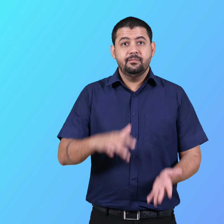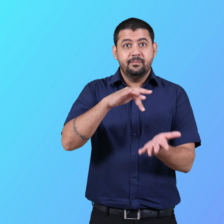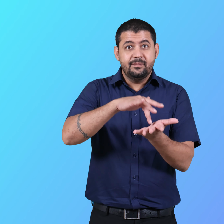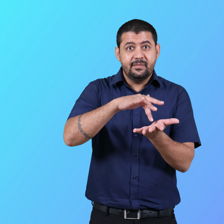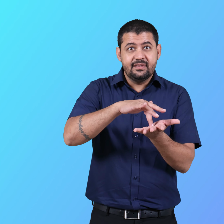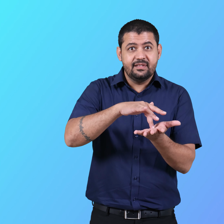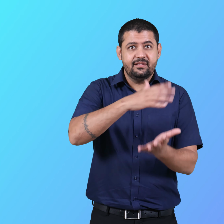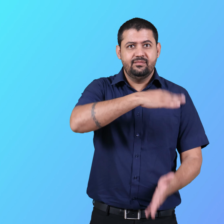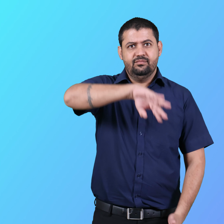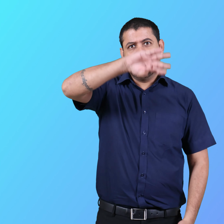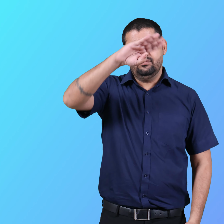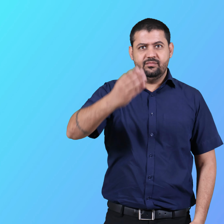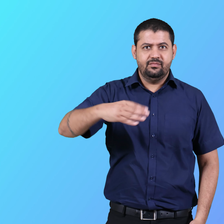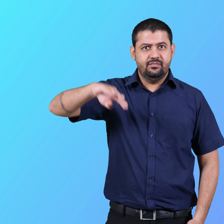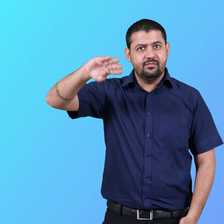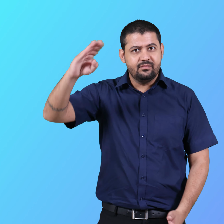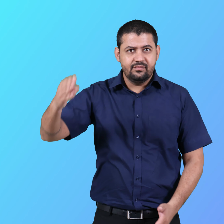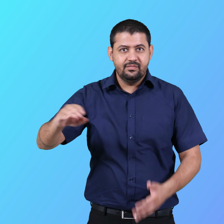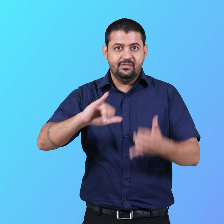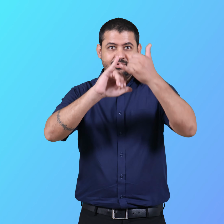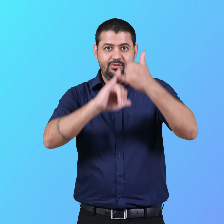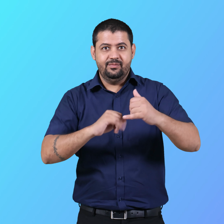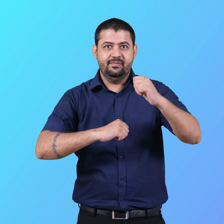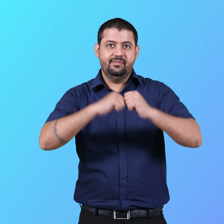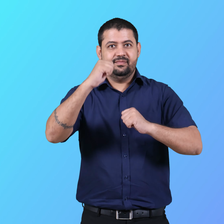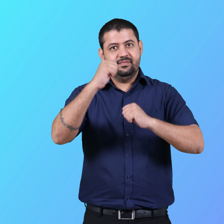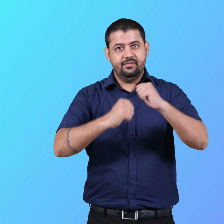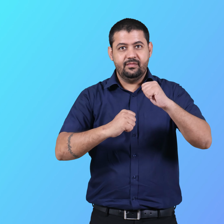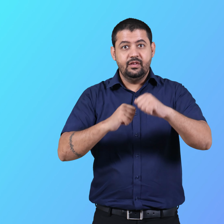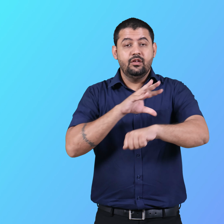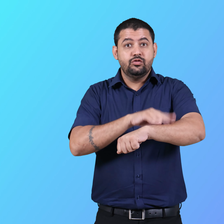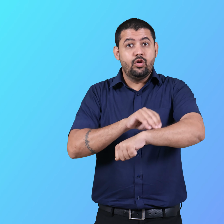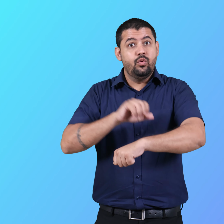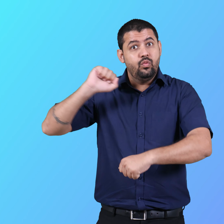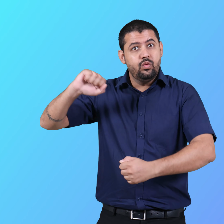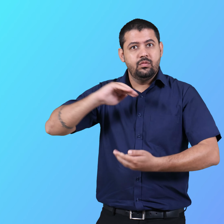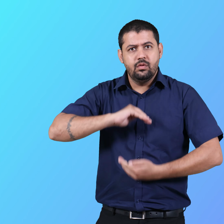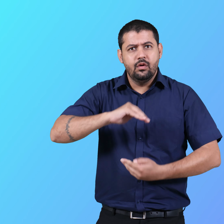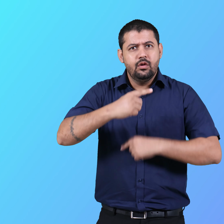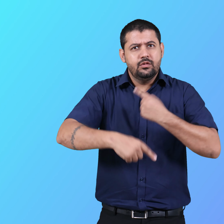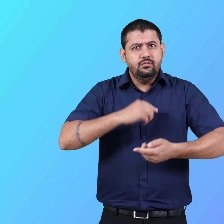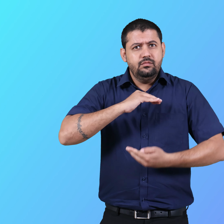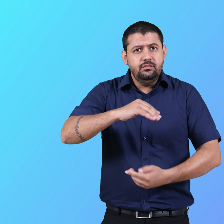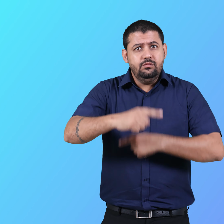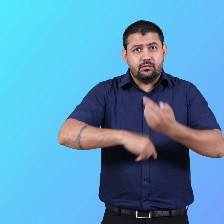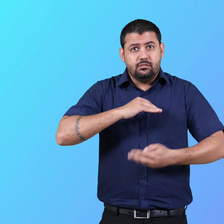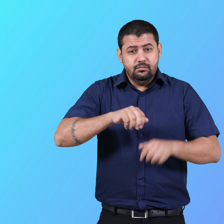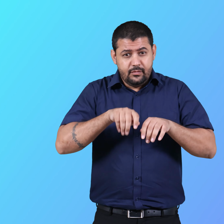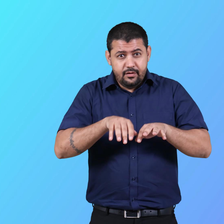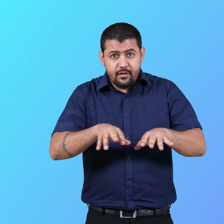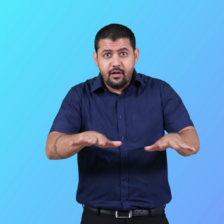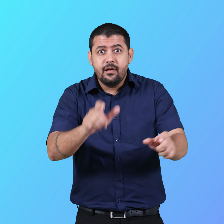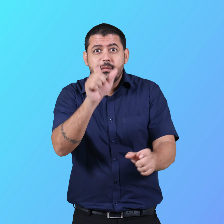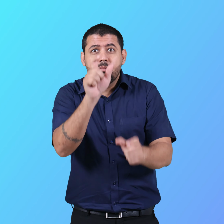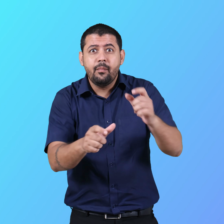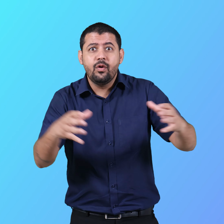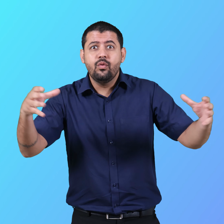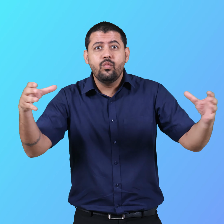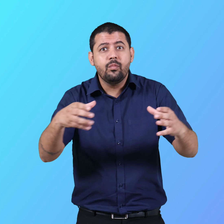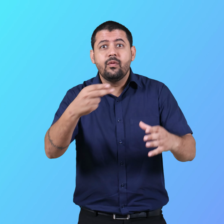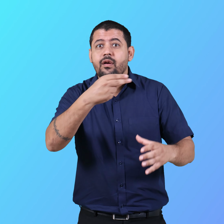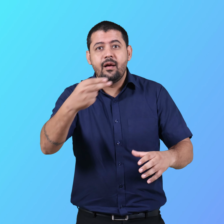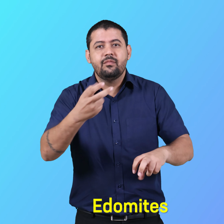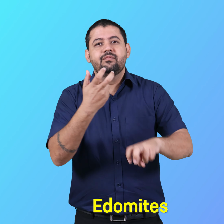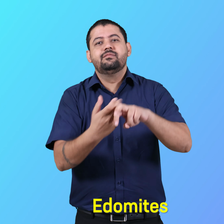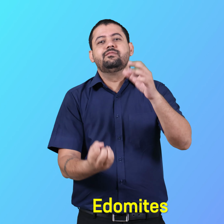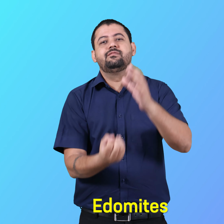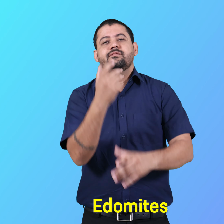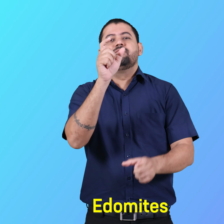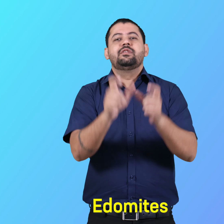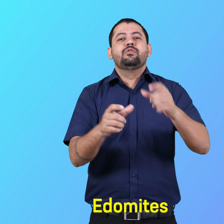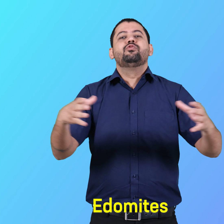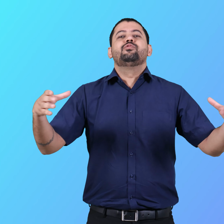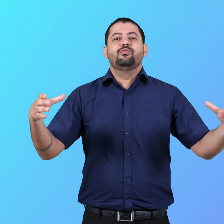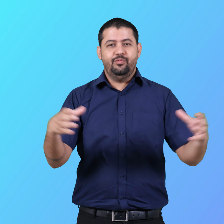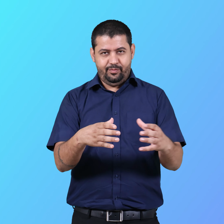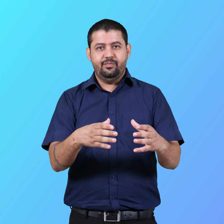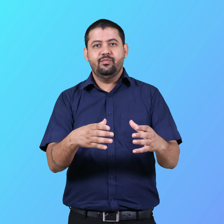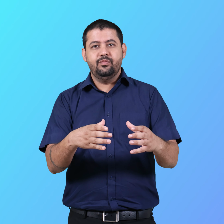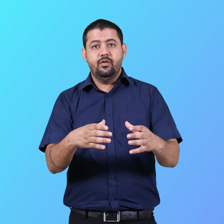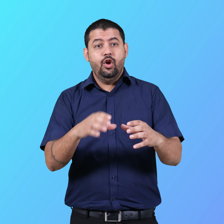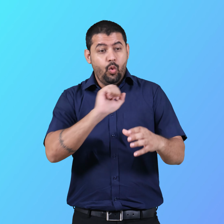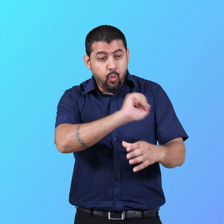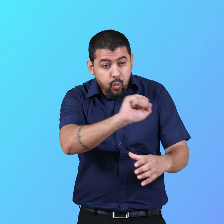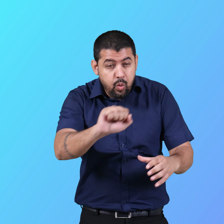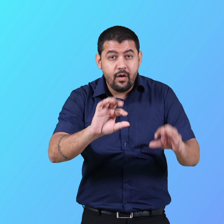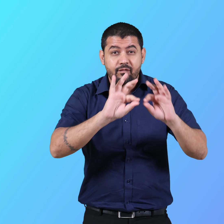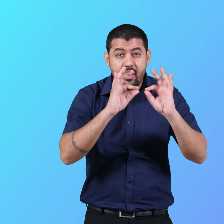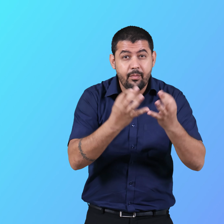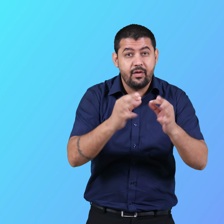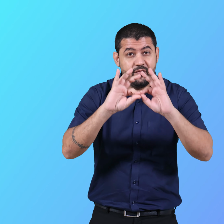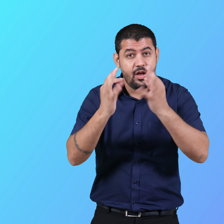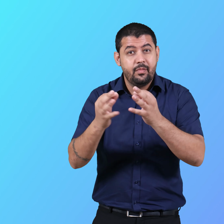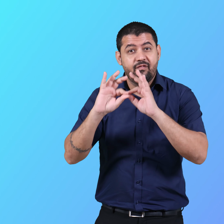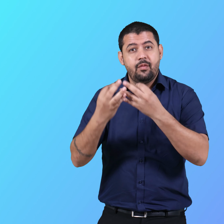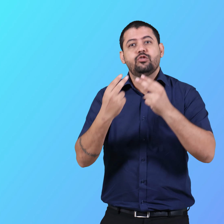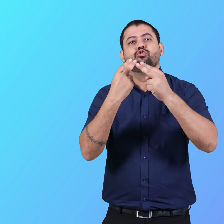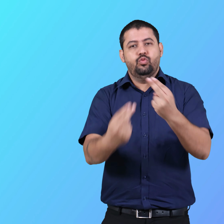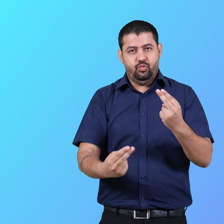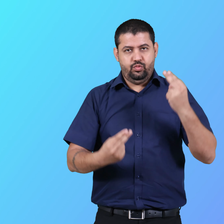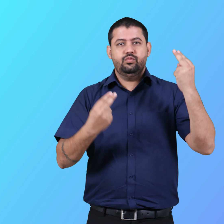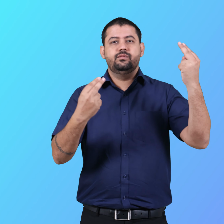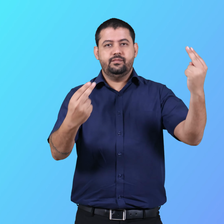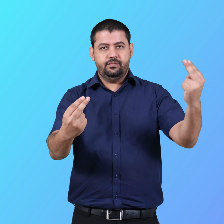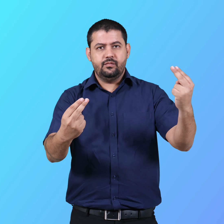This is the record of Esau’s descendants, the Edomites, who live in the hill country of Seir: